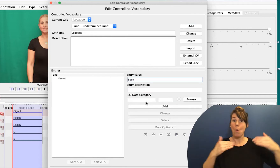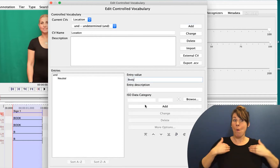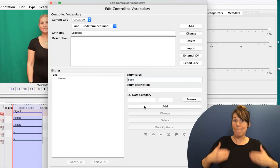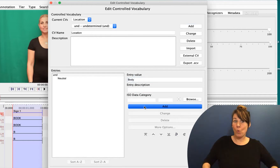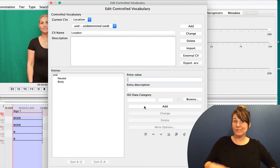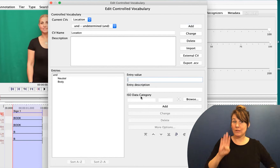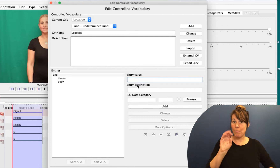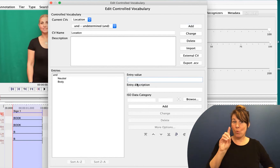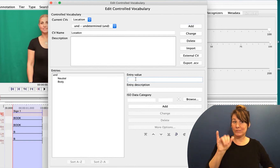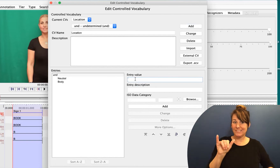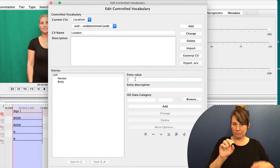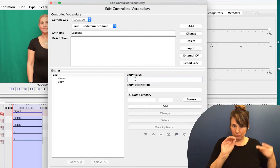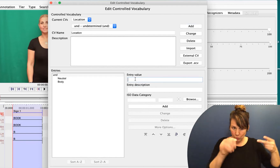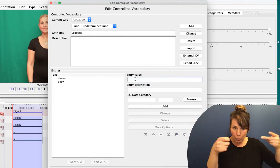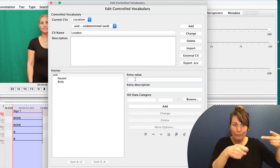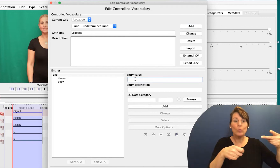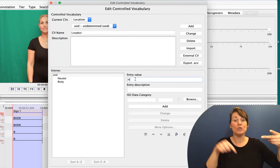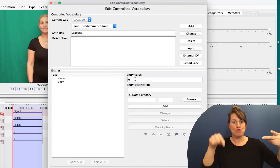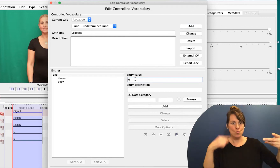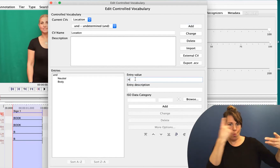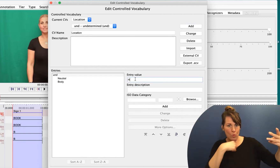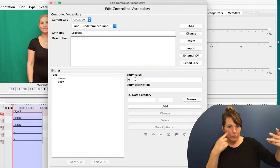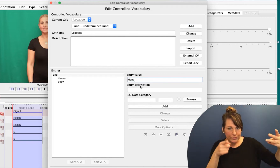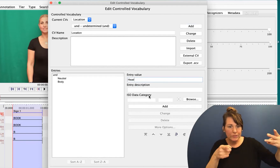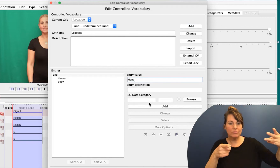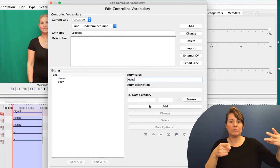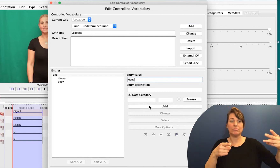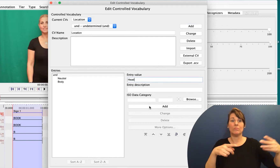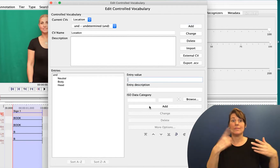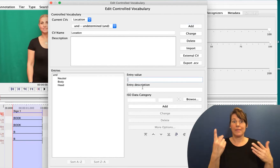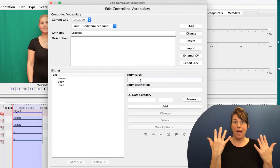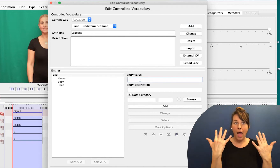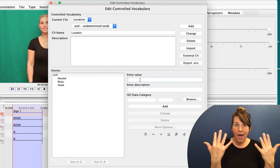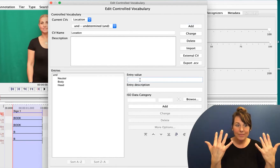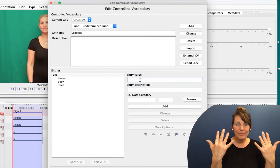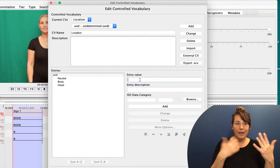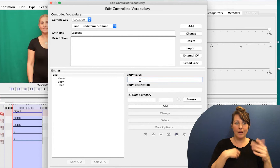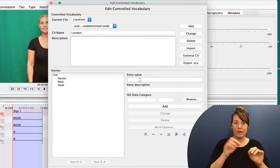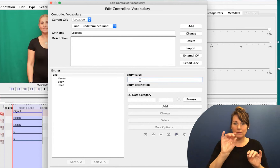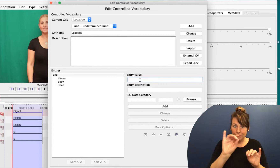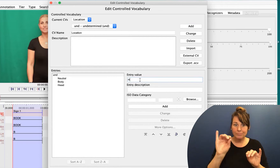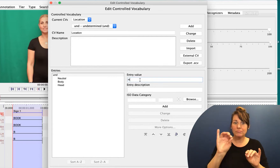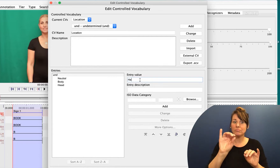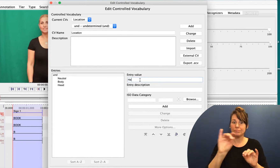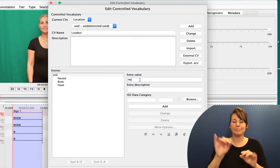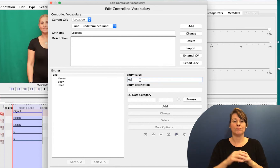I do "Add" and I have "head" "Add" and